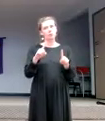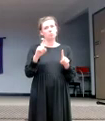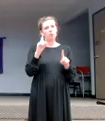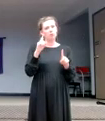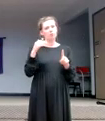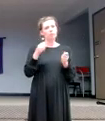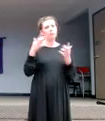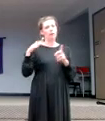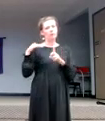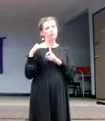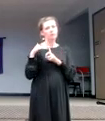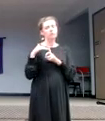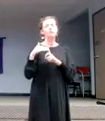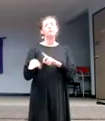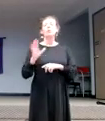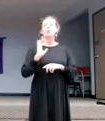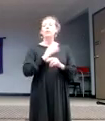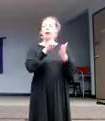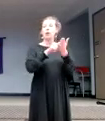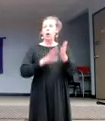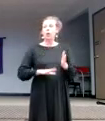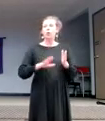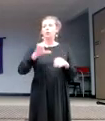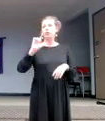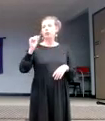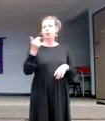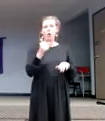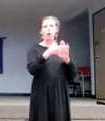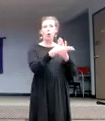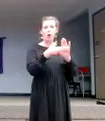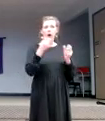you see our selected contractor and their logo on the truck, we will be reachable. If there's